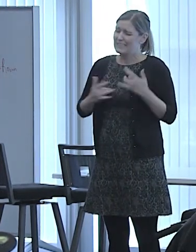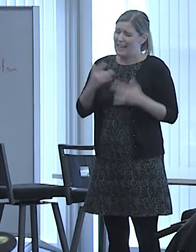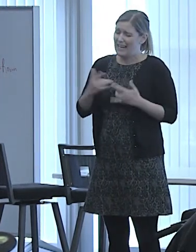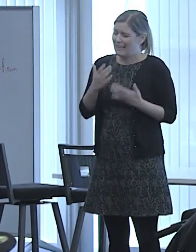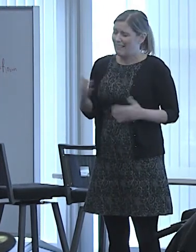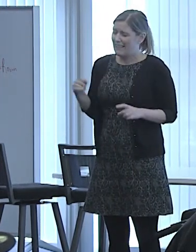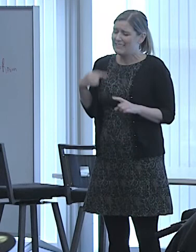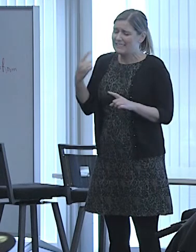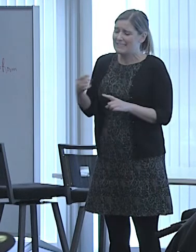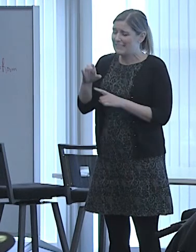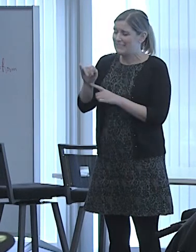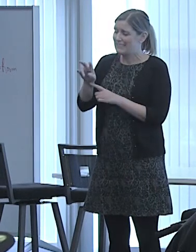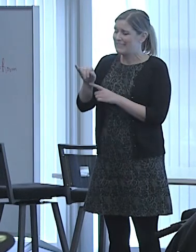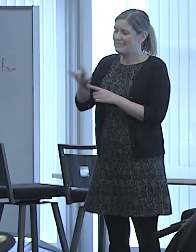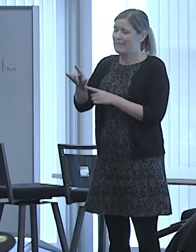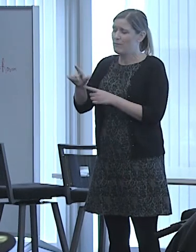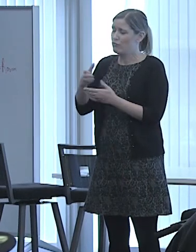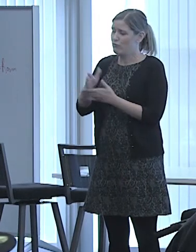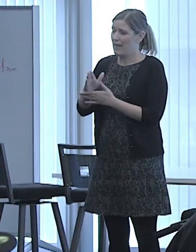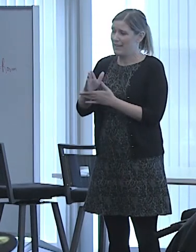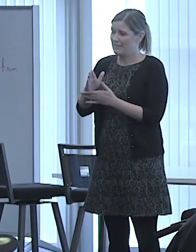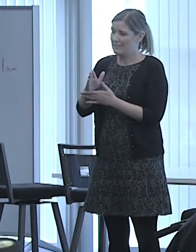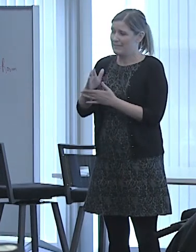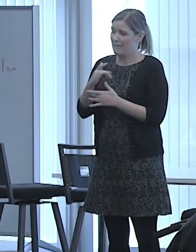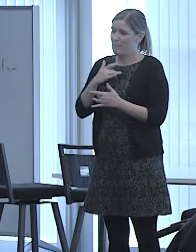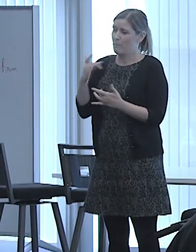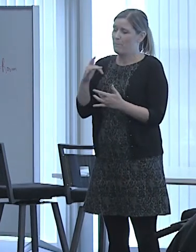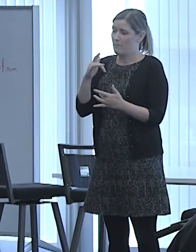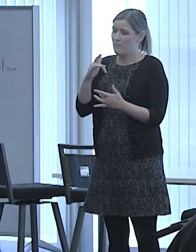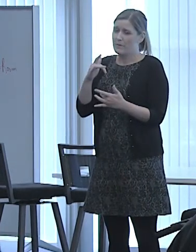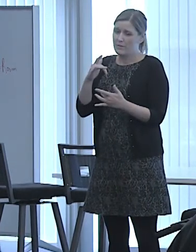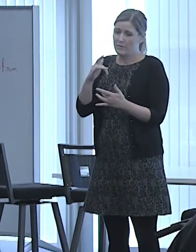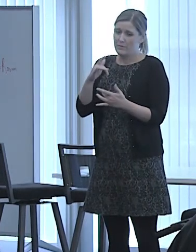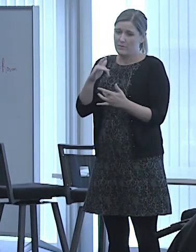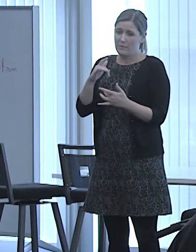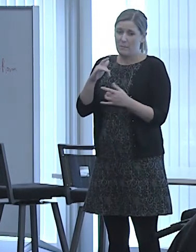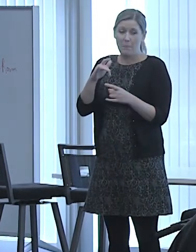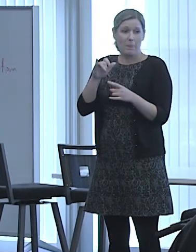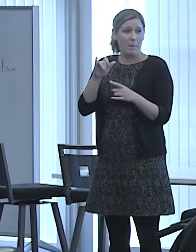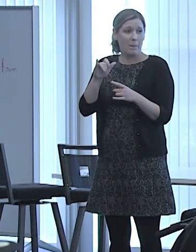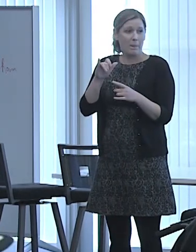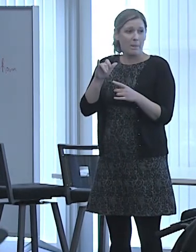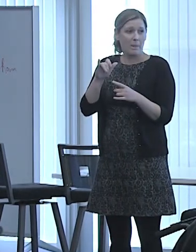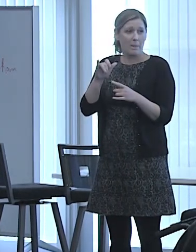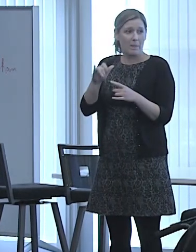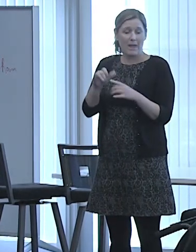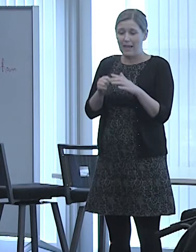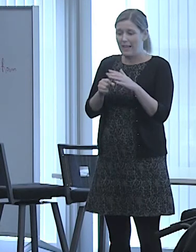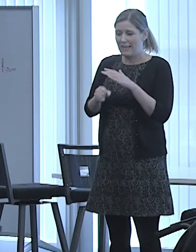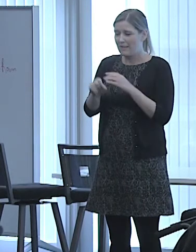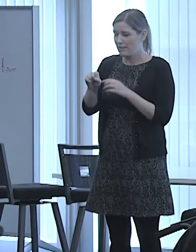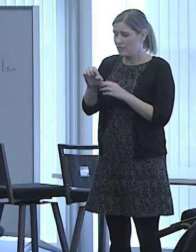As I languished in the seclusion room, not solitary confinement but quiet room,